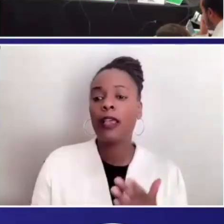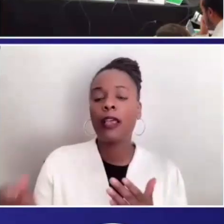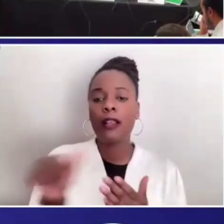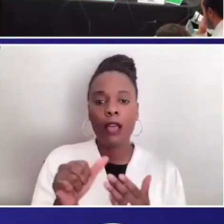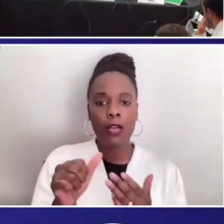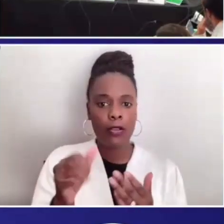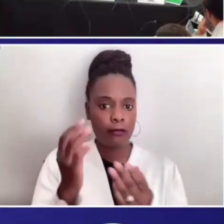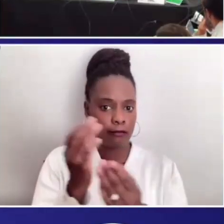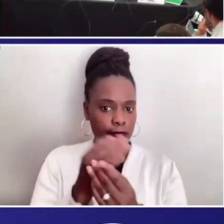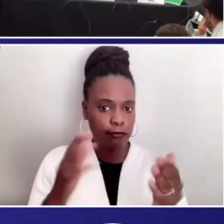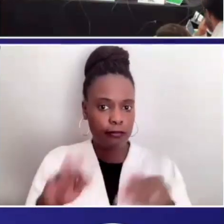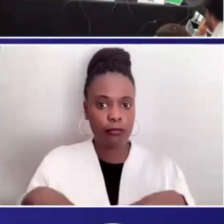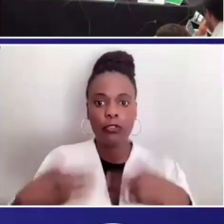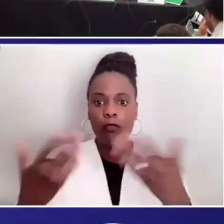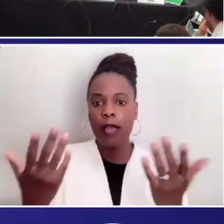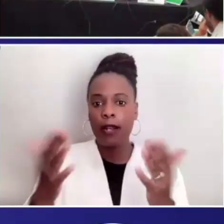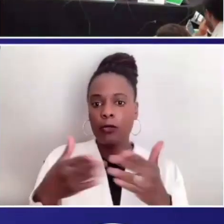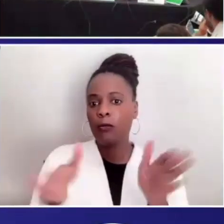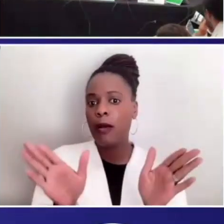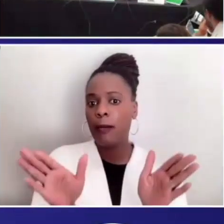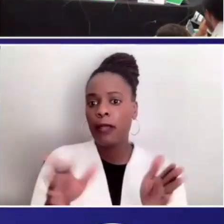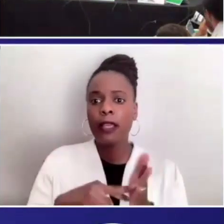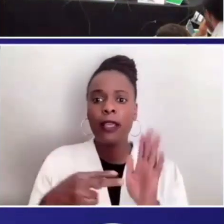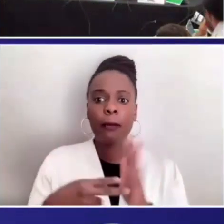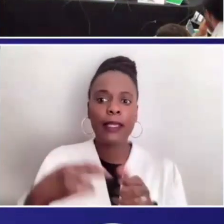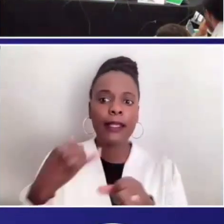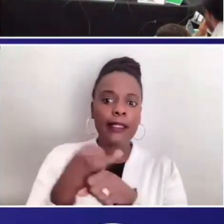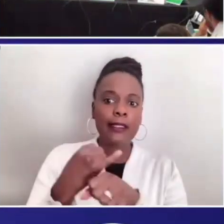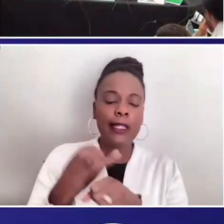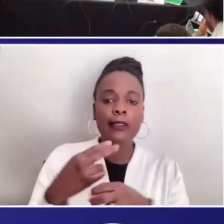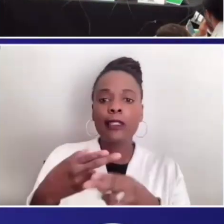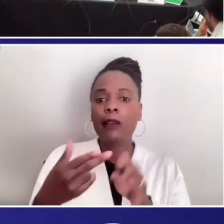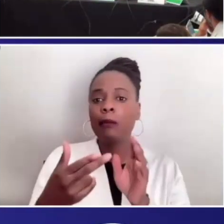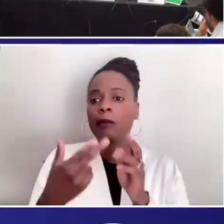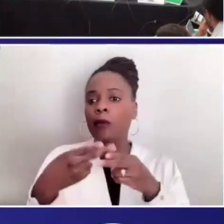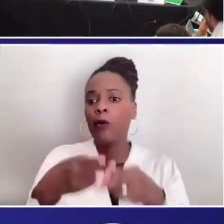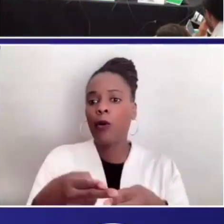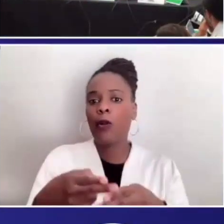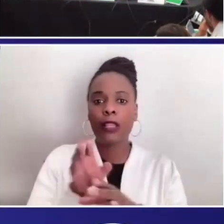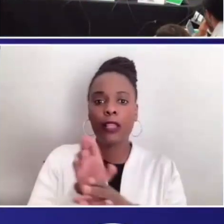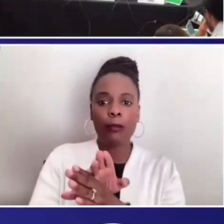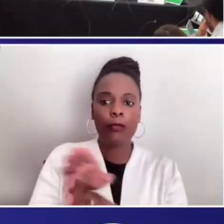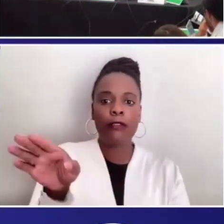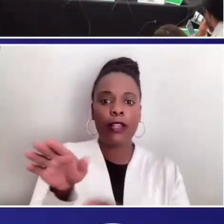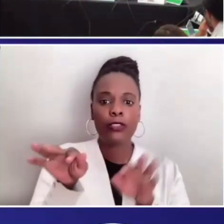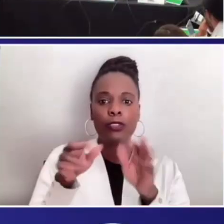you know, institutions have been calling these professional programs. It's a term of art there.